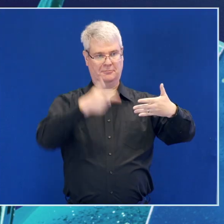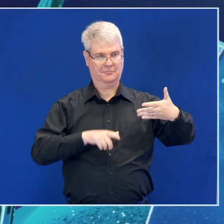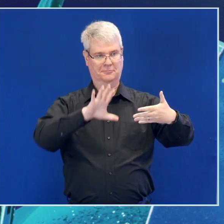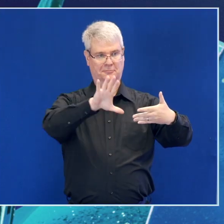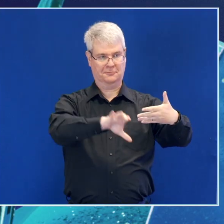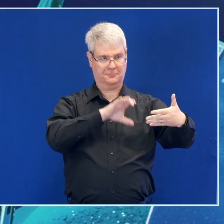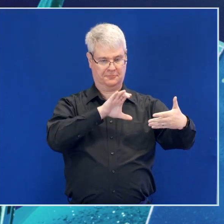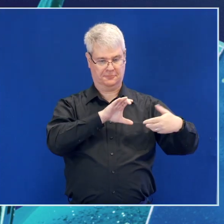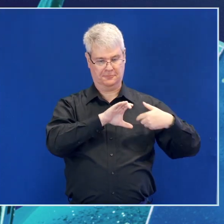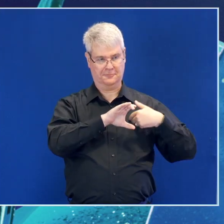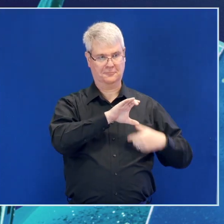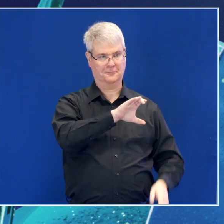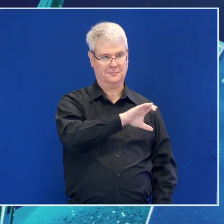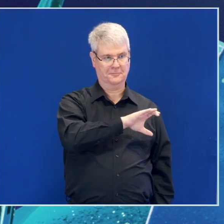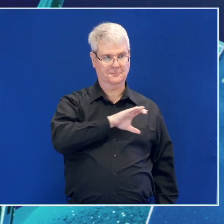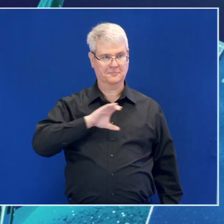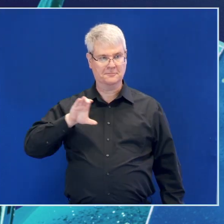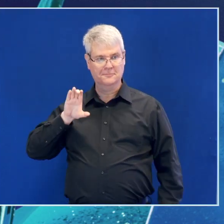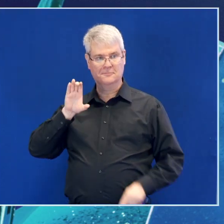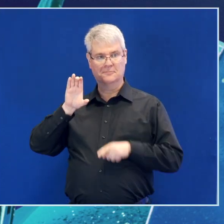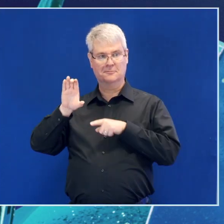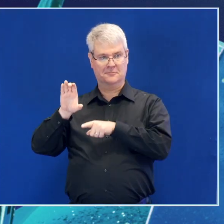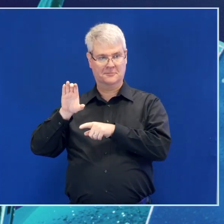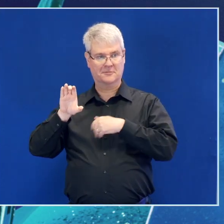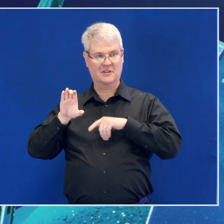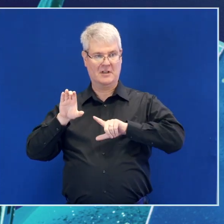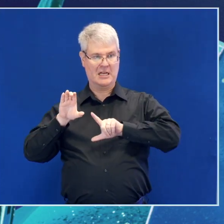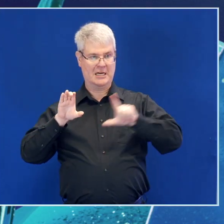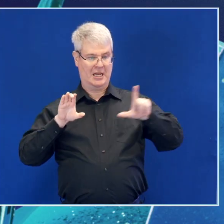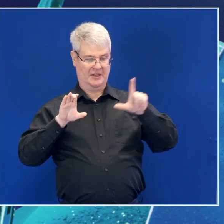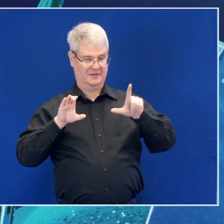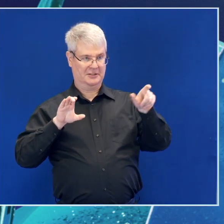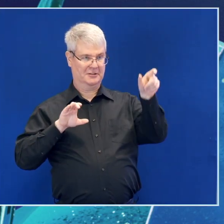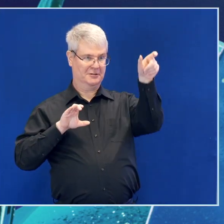I'm going to click on the left side on the meeting notes agent.